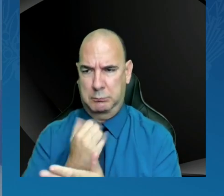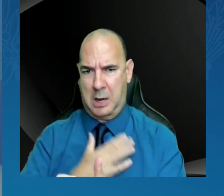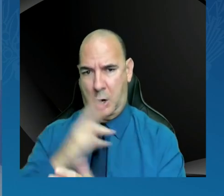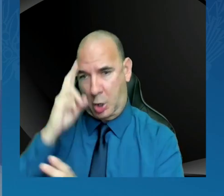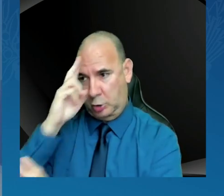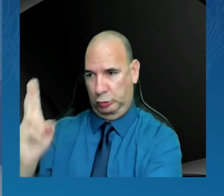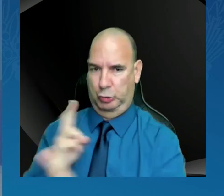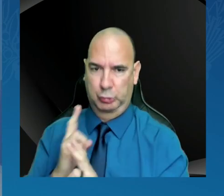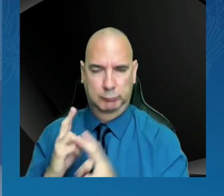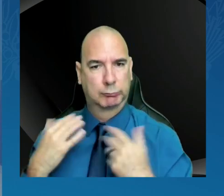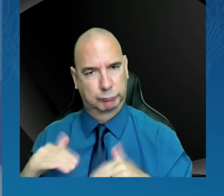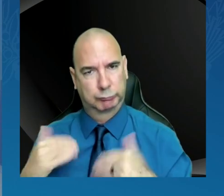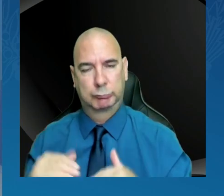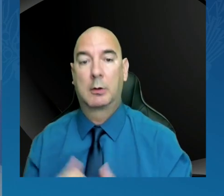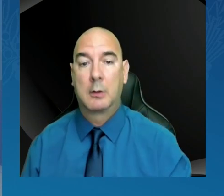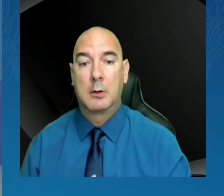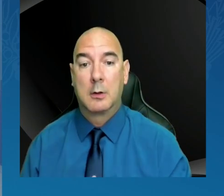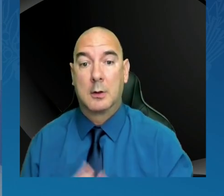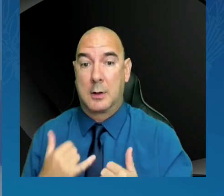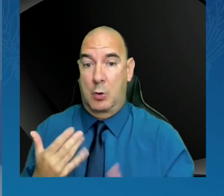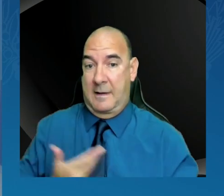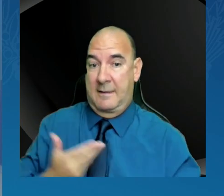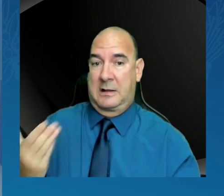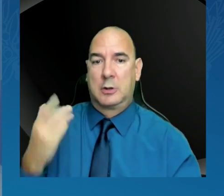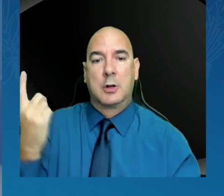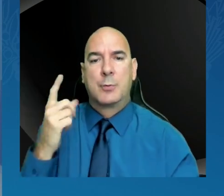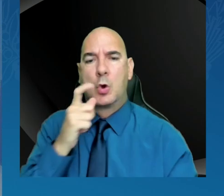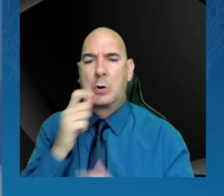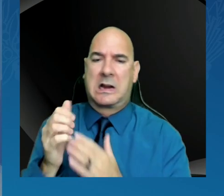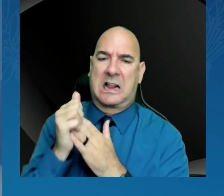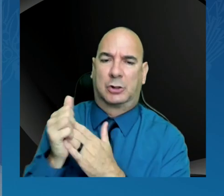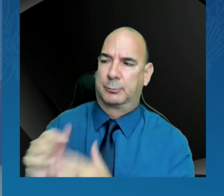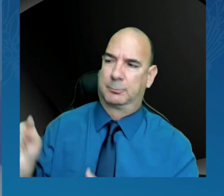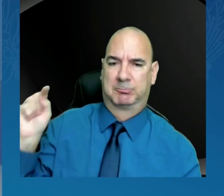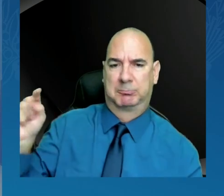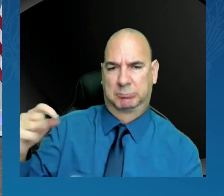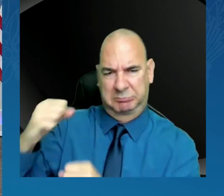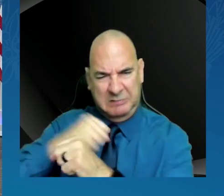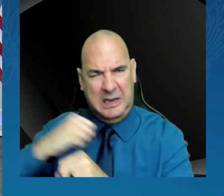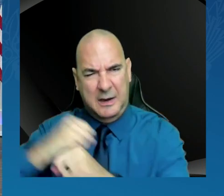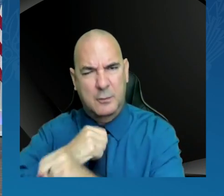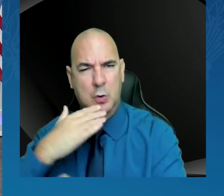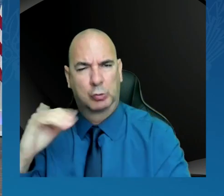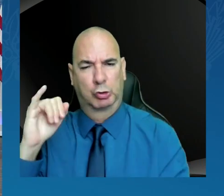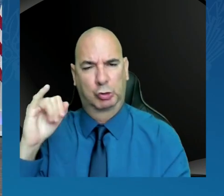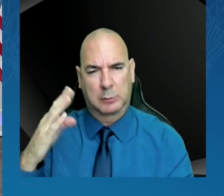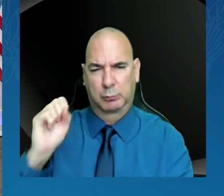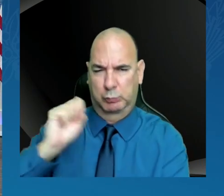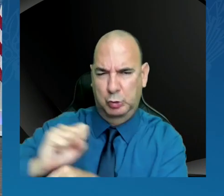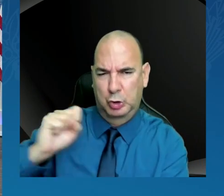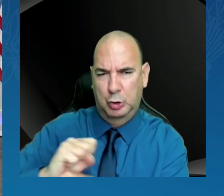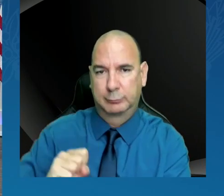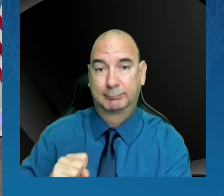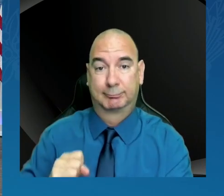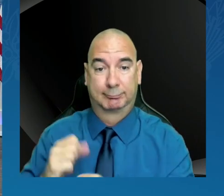to introduce someone who leads the fight for good jobs and working families in this country. I've been with her in White House meetings.